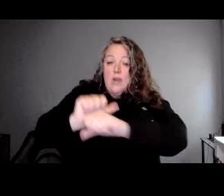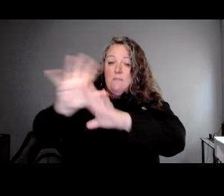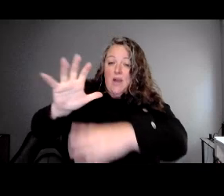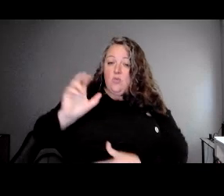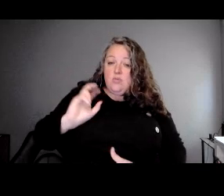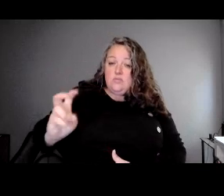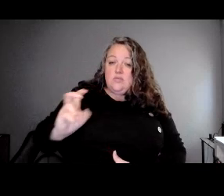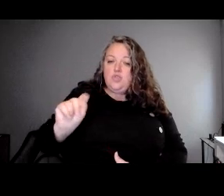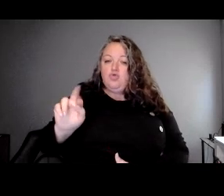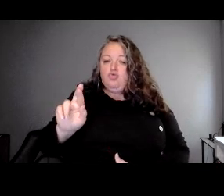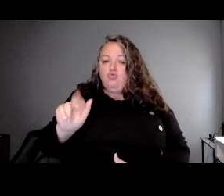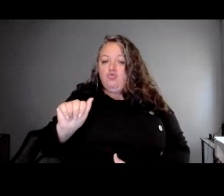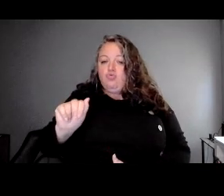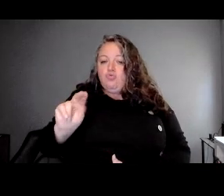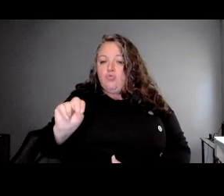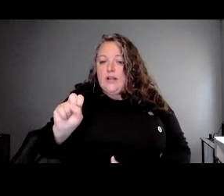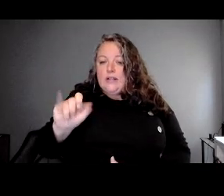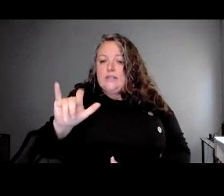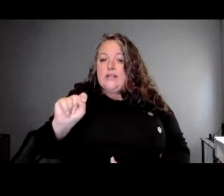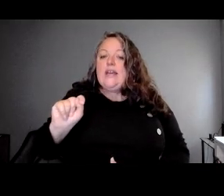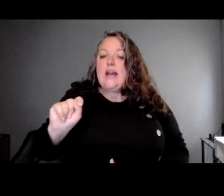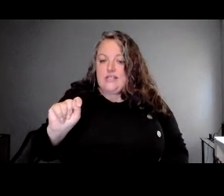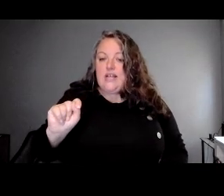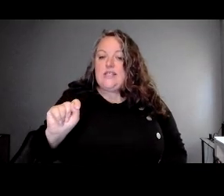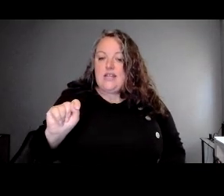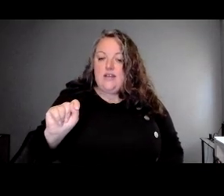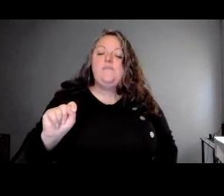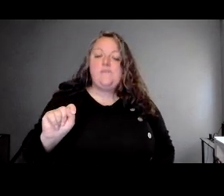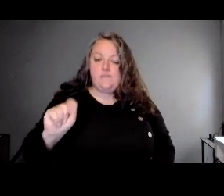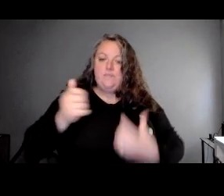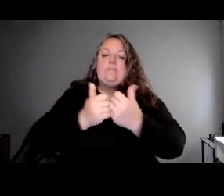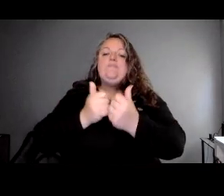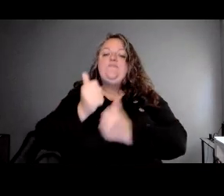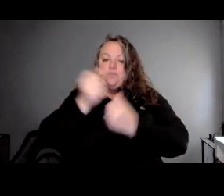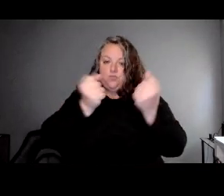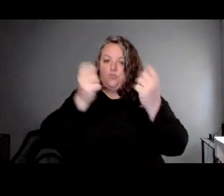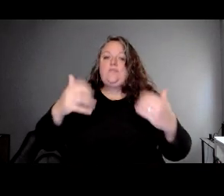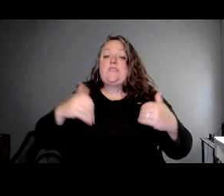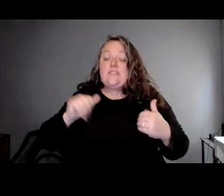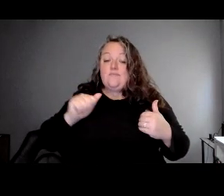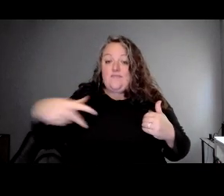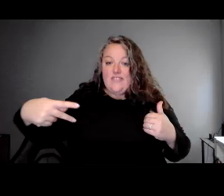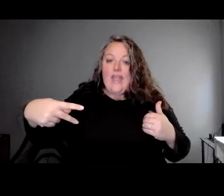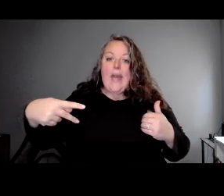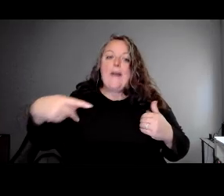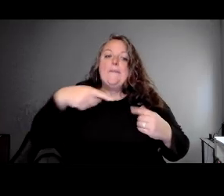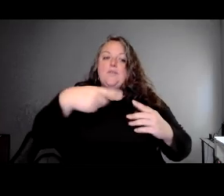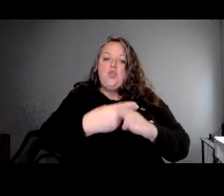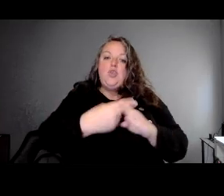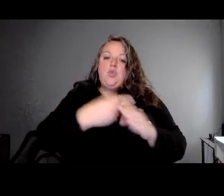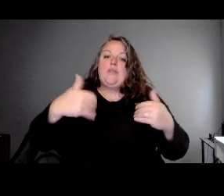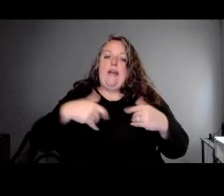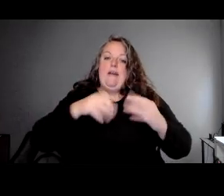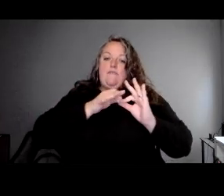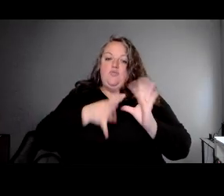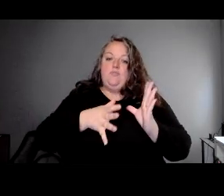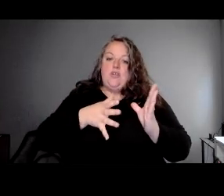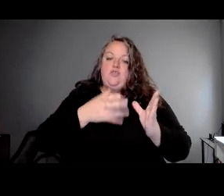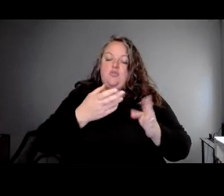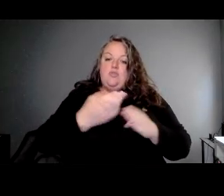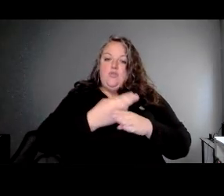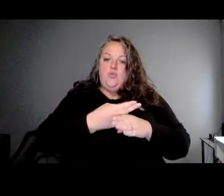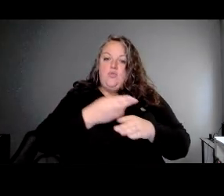the drivers have an app that you can use [for] interpretation. I'm sorry, I missed something.